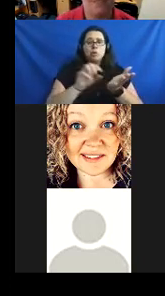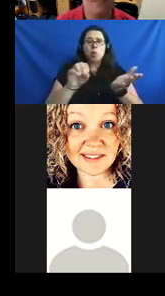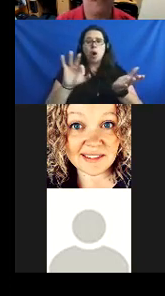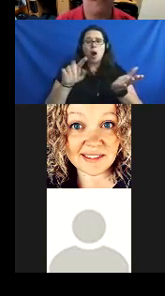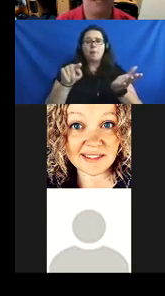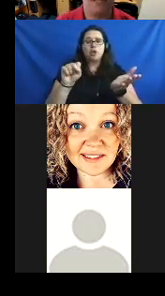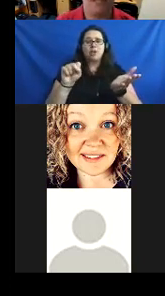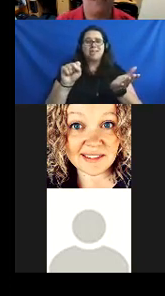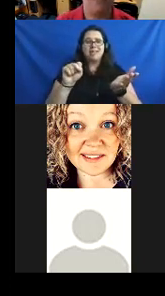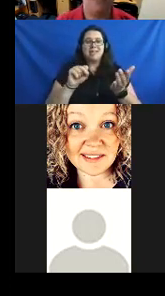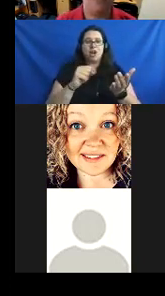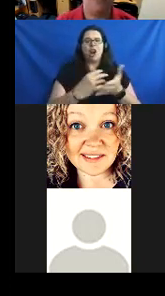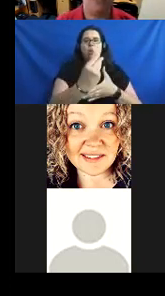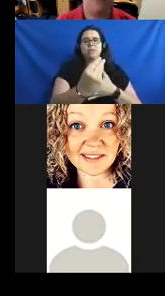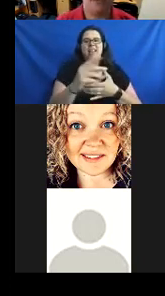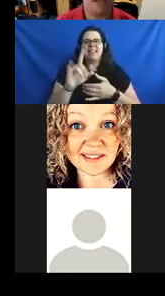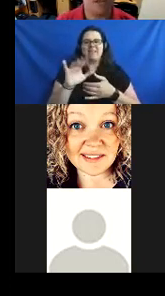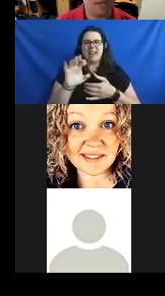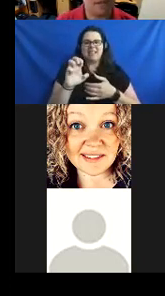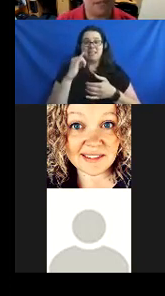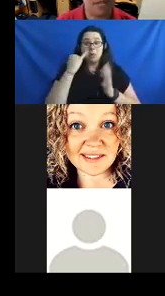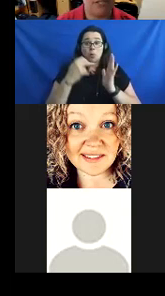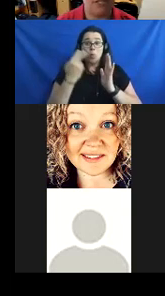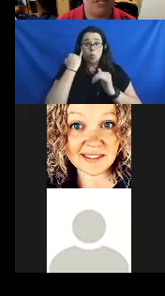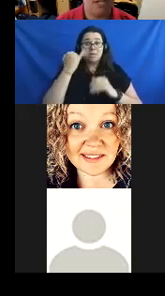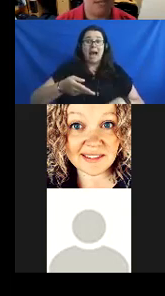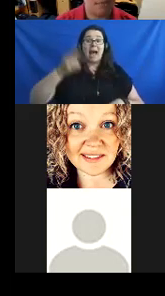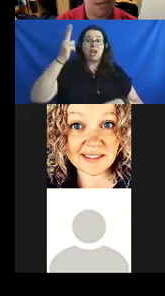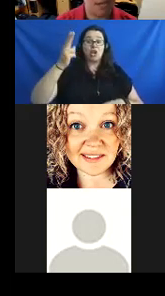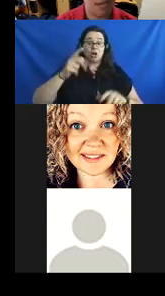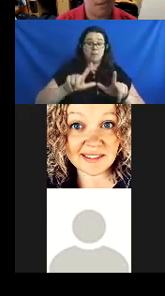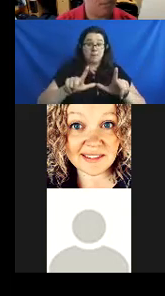THE DEVICE ITSELF. IF YOU HAVE HIGHER MAGNIFICATION, IT MAY BE